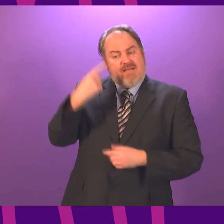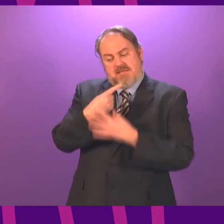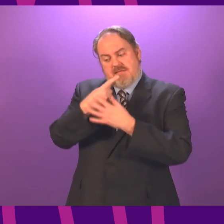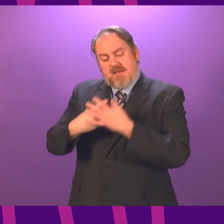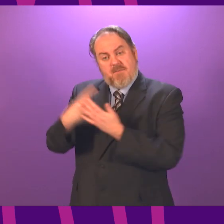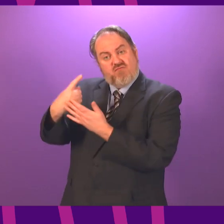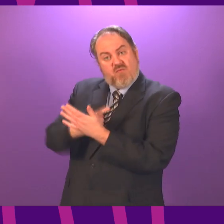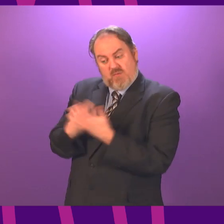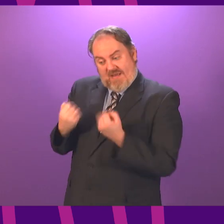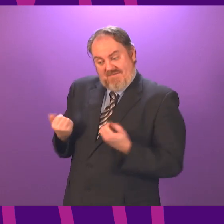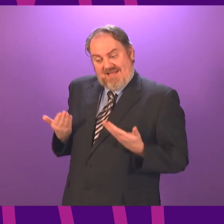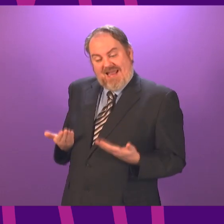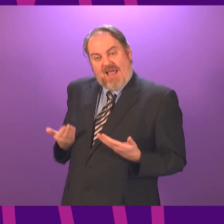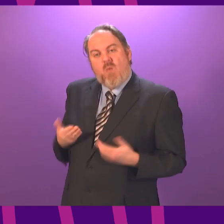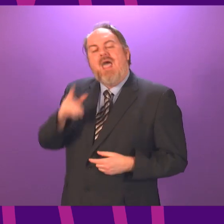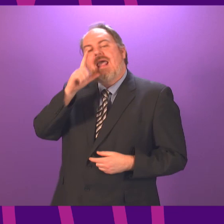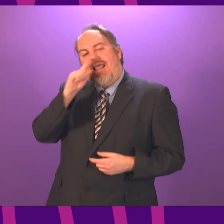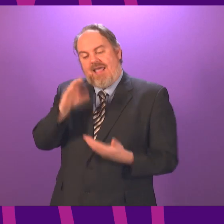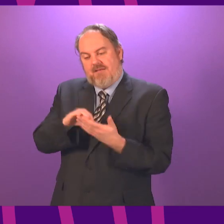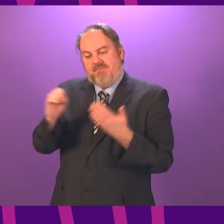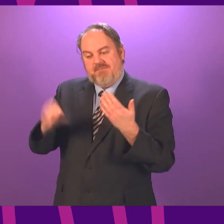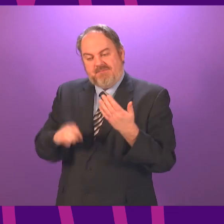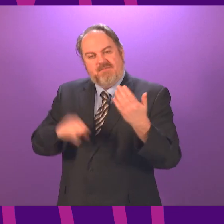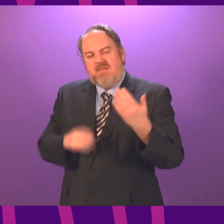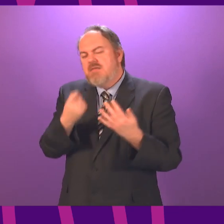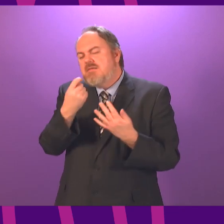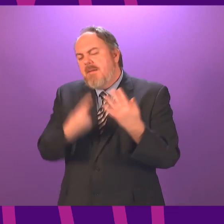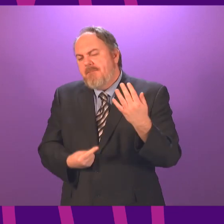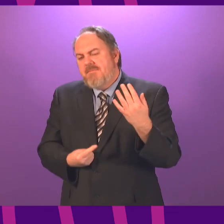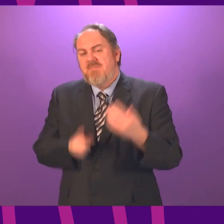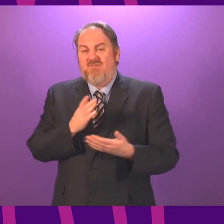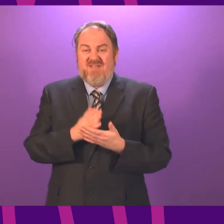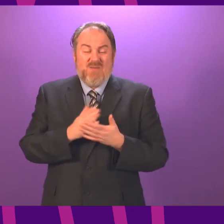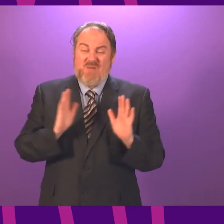However, we must balance that with the reality—which is not one that I or anybody enjoys—that